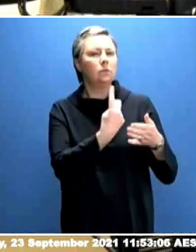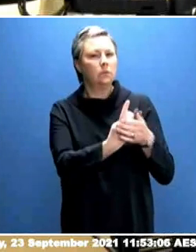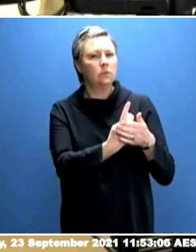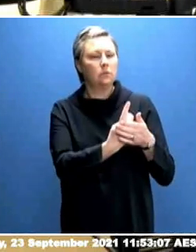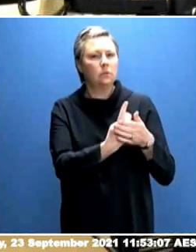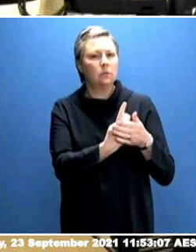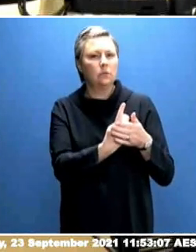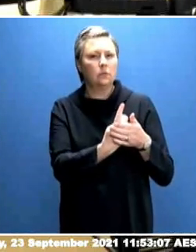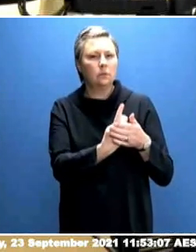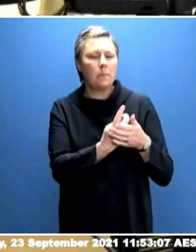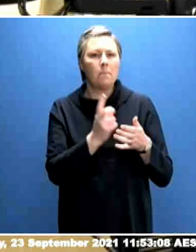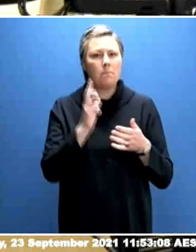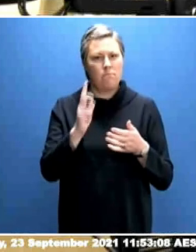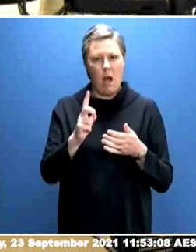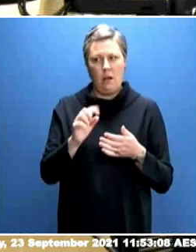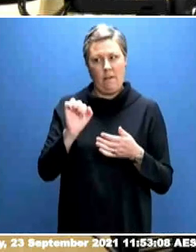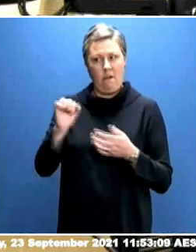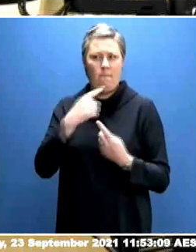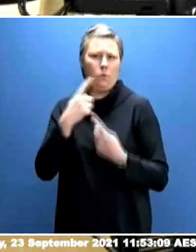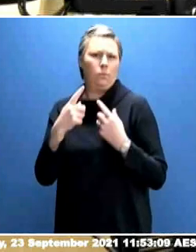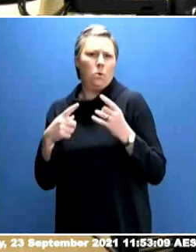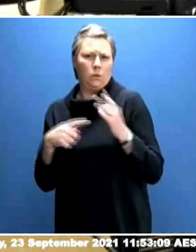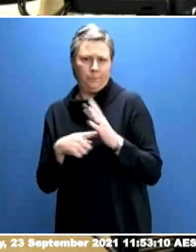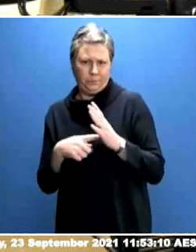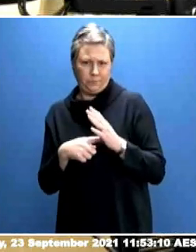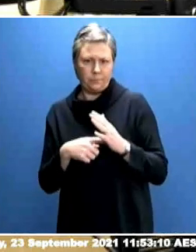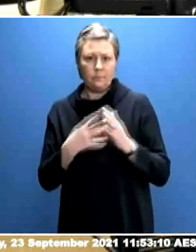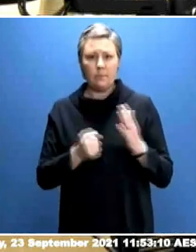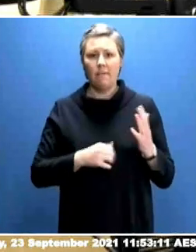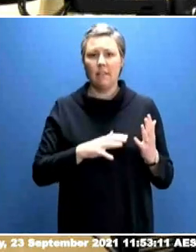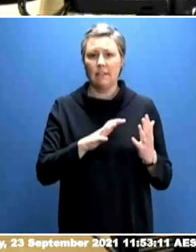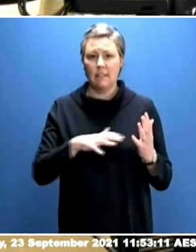Firstly, Chair, there is a statement of Ms Beth Lovell